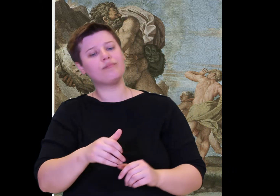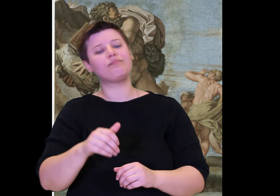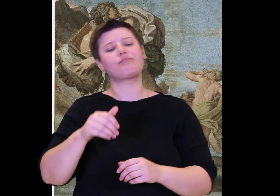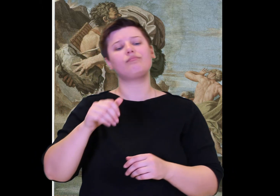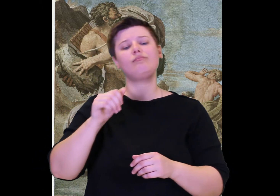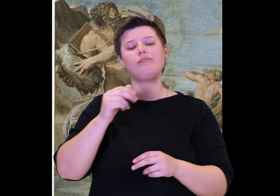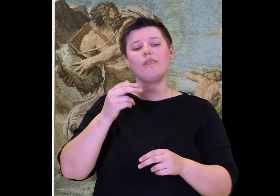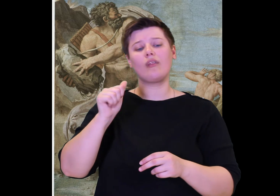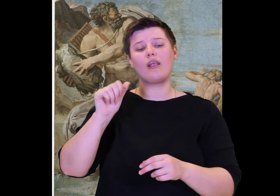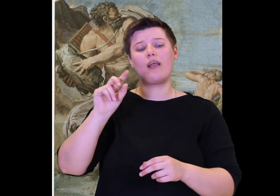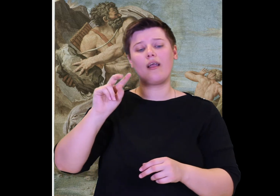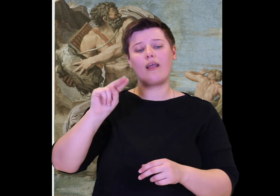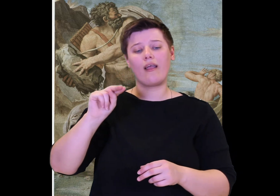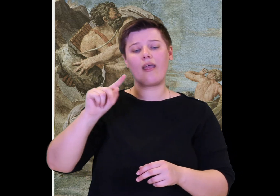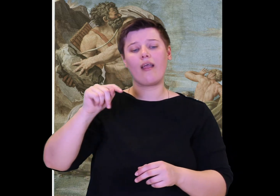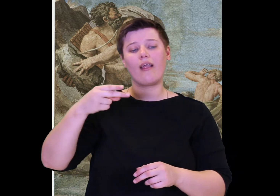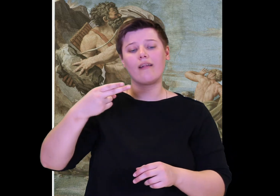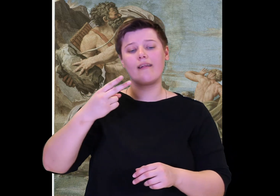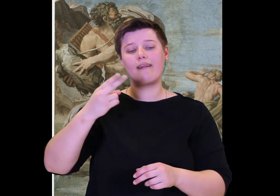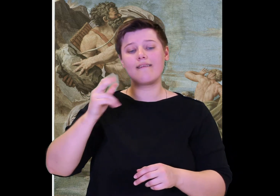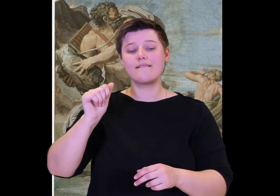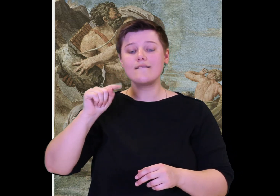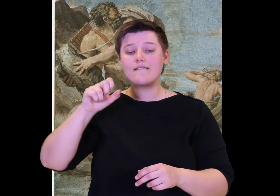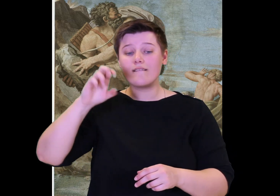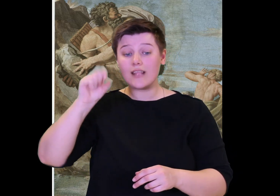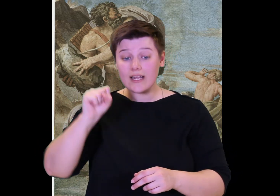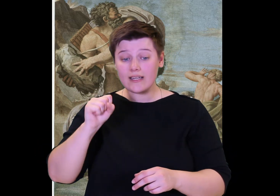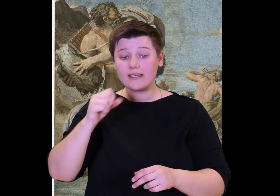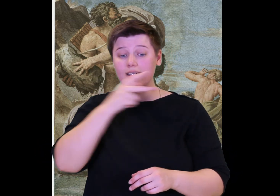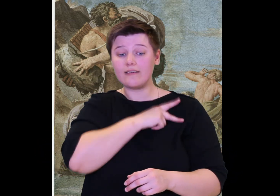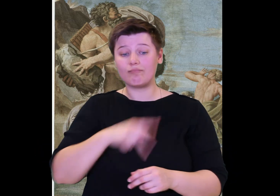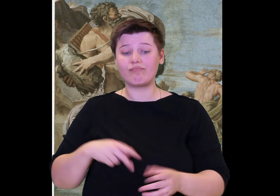people lived and ate bread in this land.